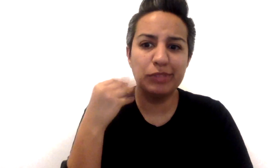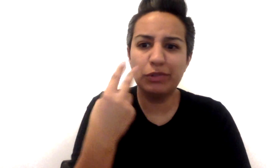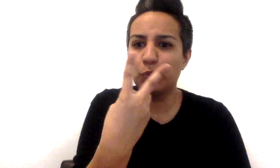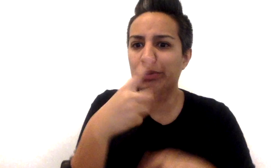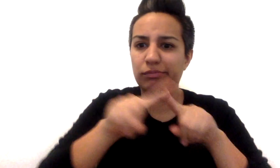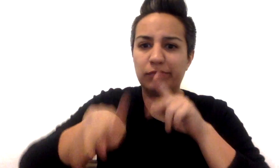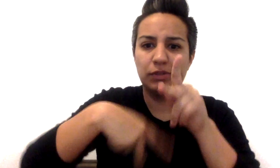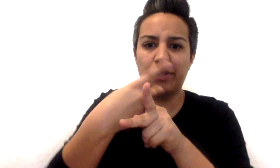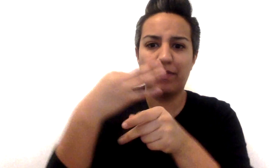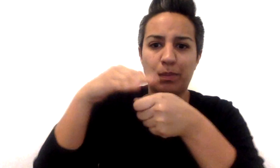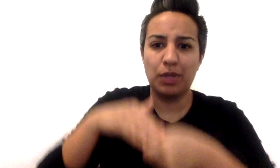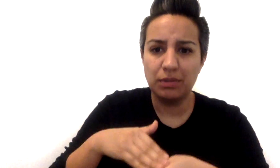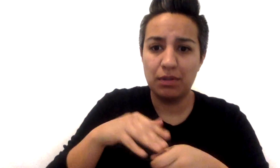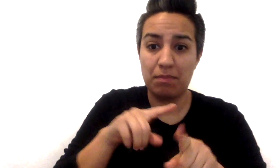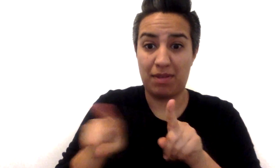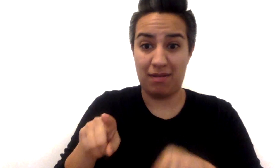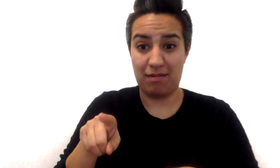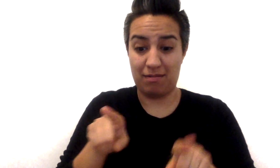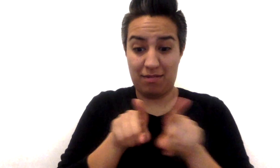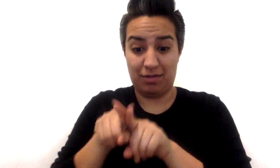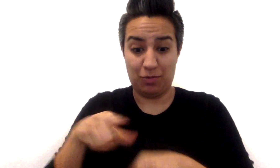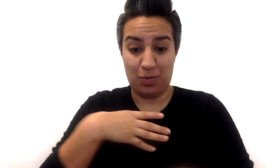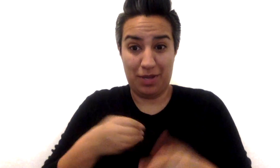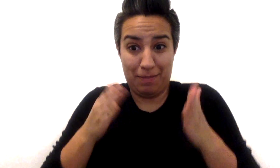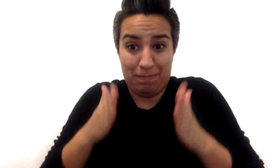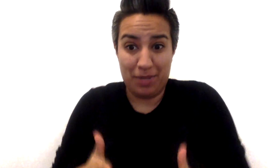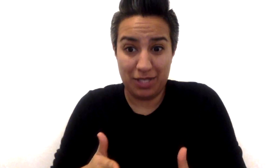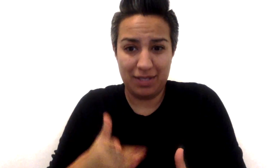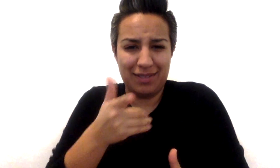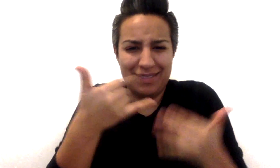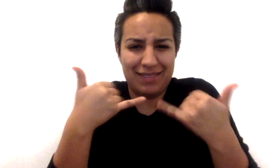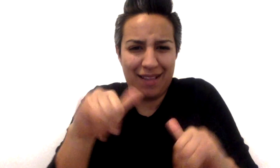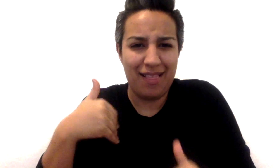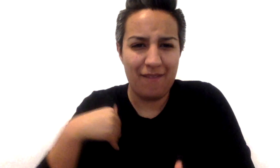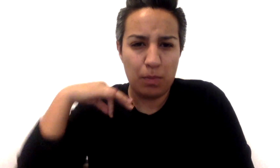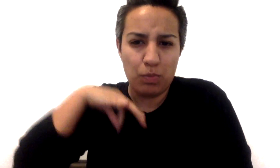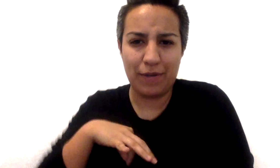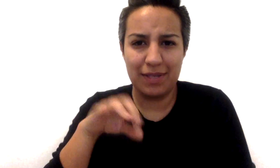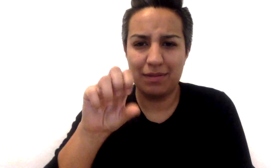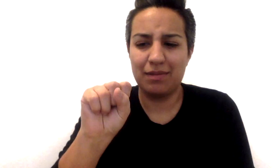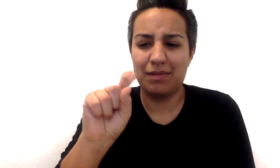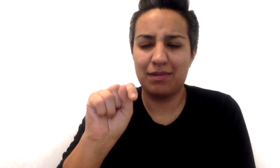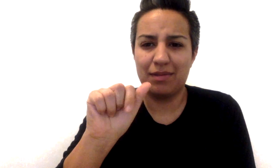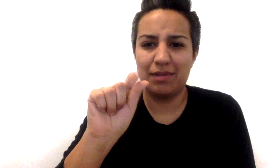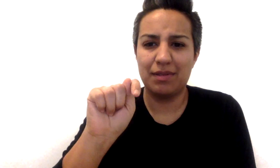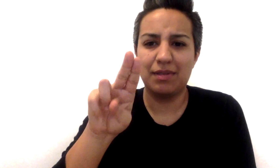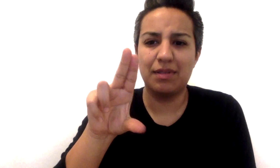For example, if you experience two types of oppression but as a white person (without race), you still have a privileged status.